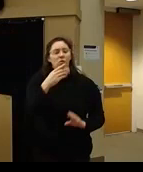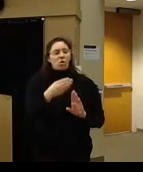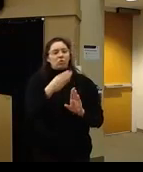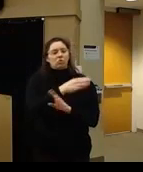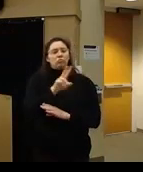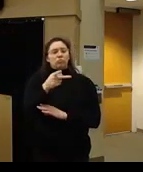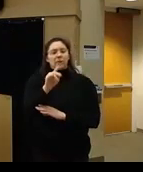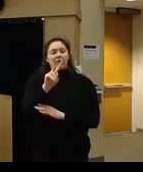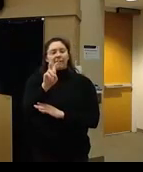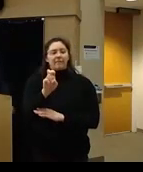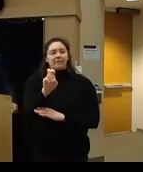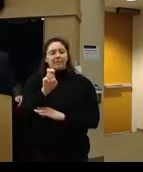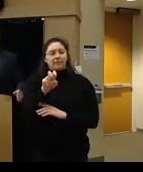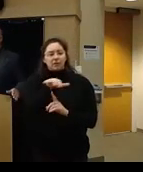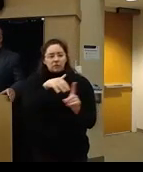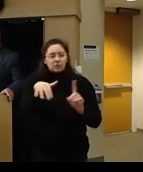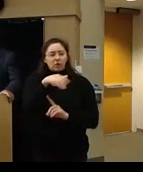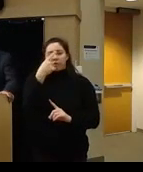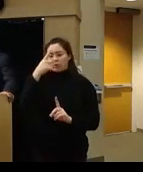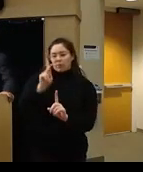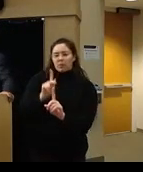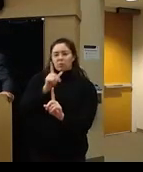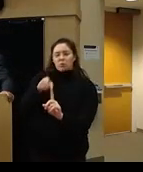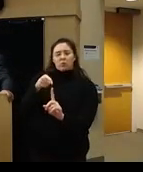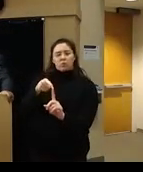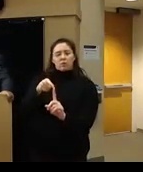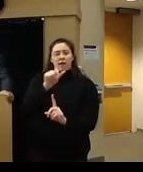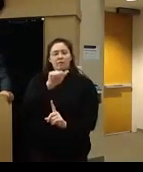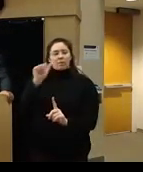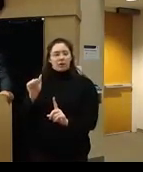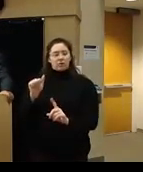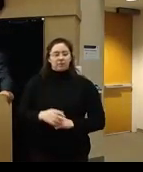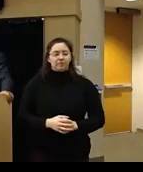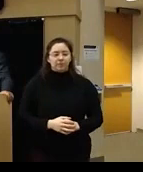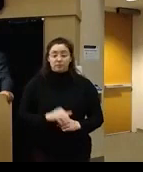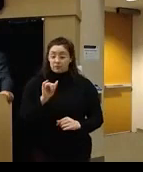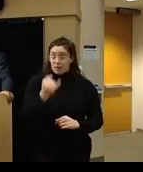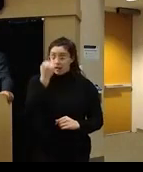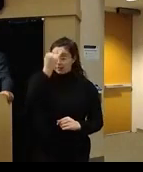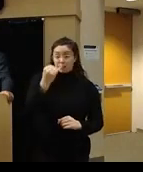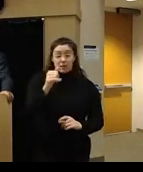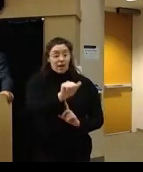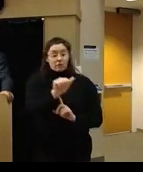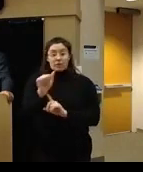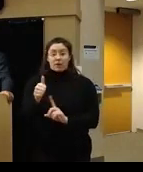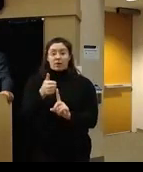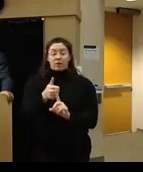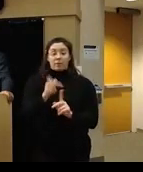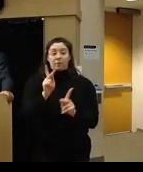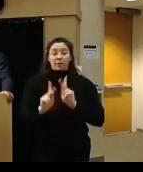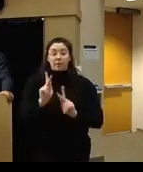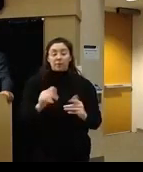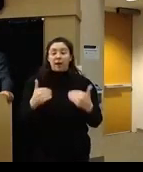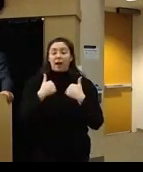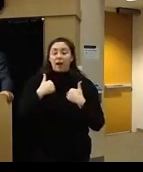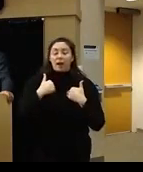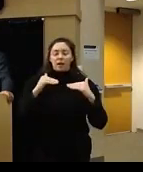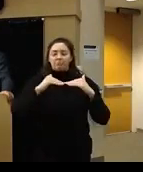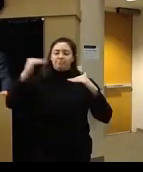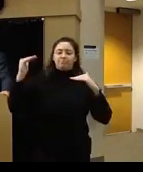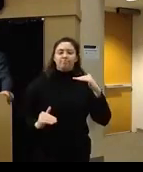of people of African descent their idea was that African-Americans had a less developed